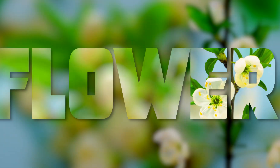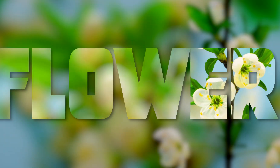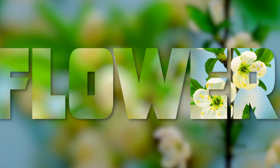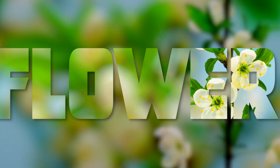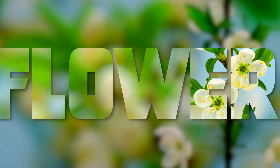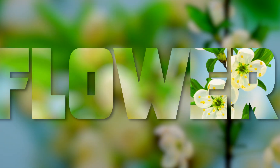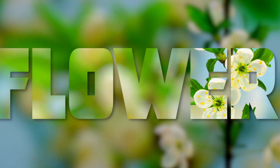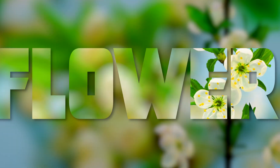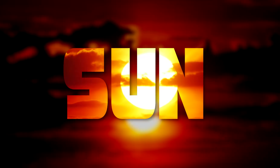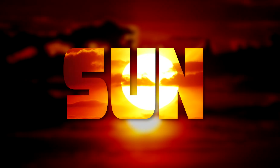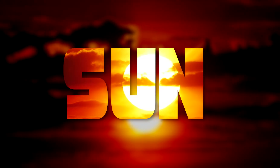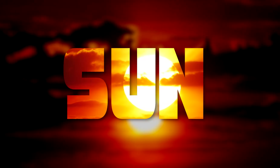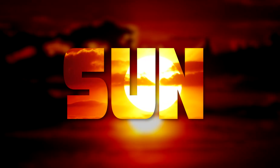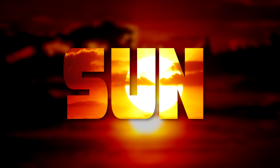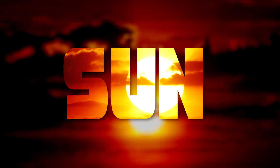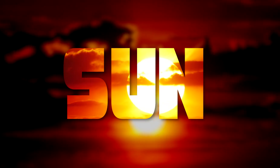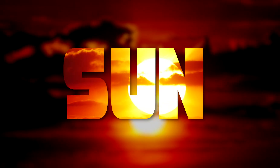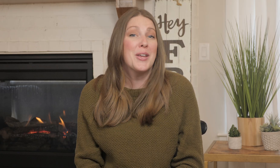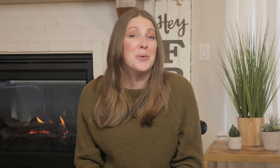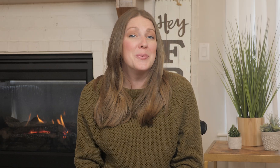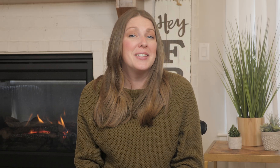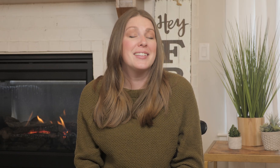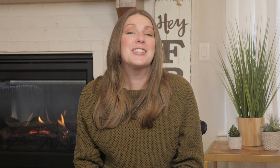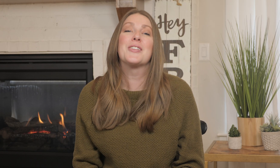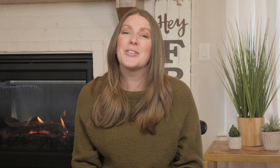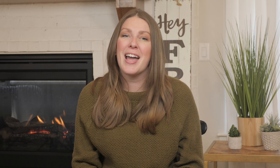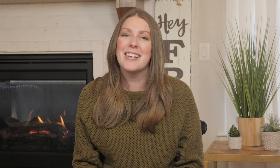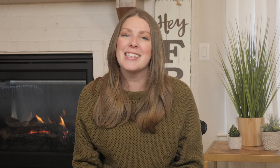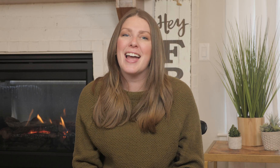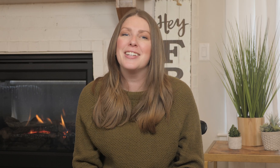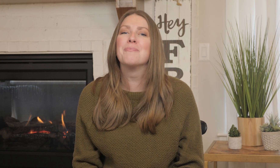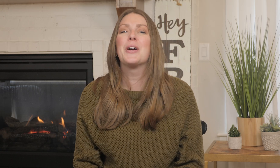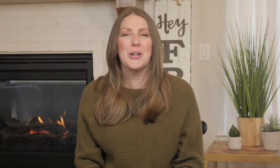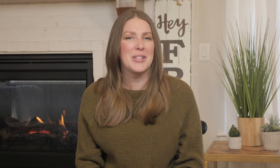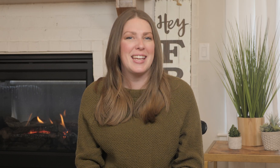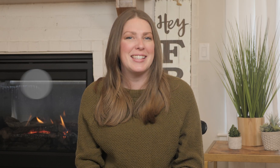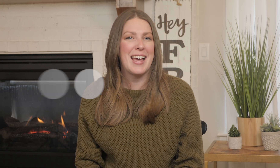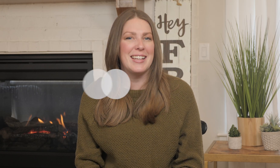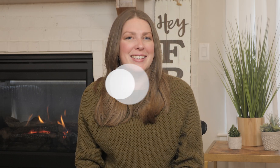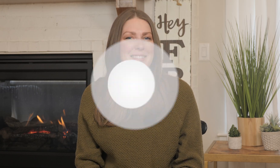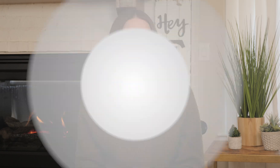they are great to use any day. So let's learn how to sign Earth Day signs.